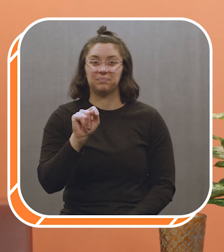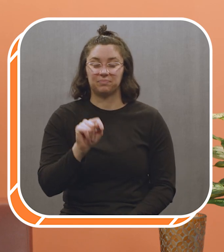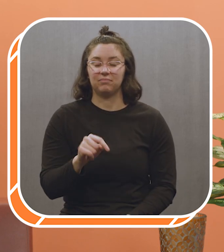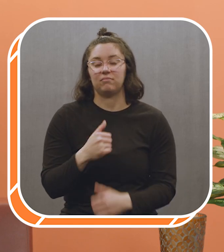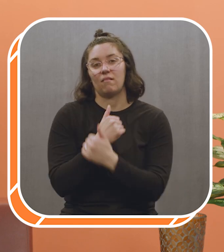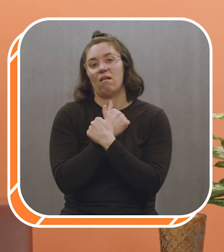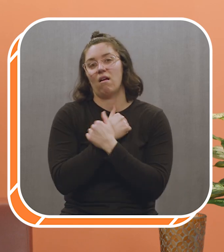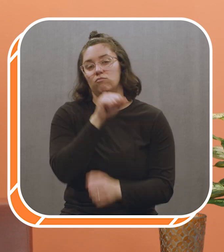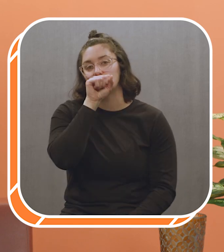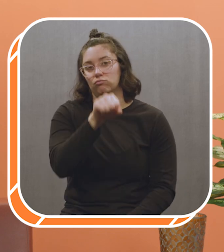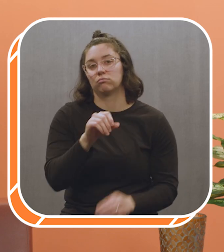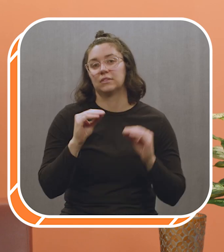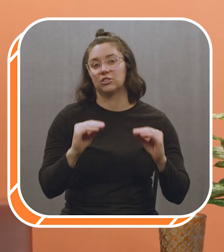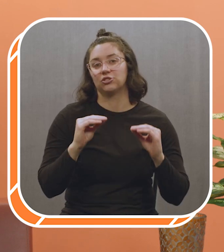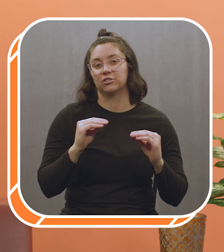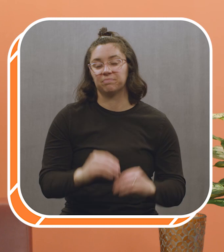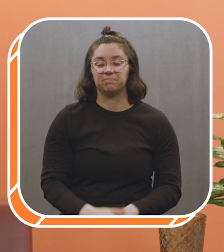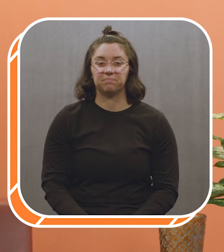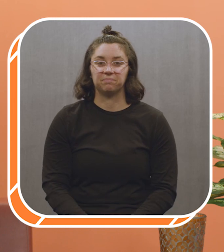Okay. - And I loved it. I loved teaching.